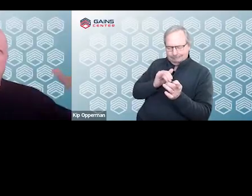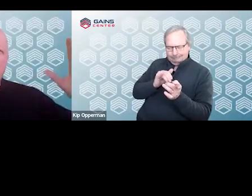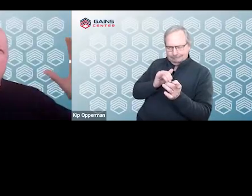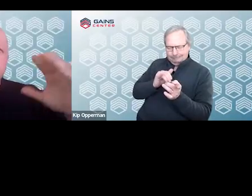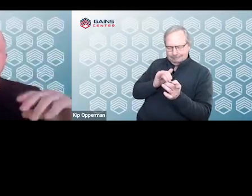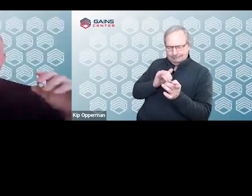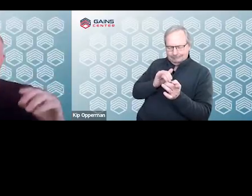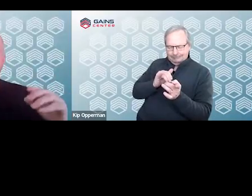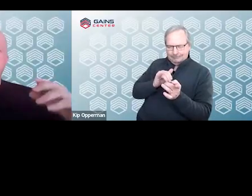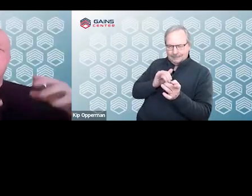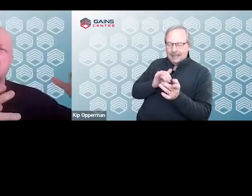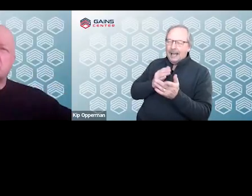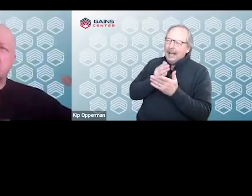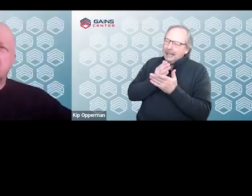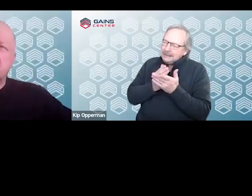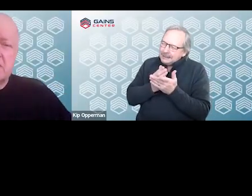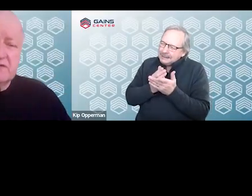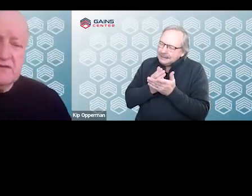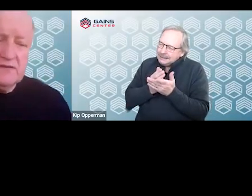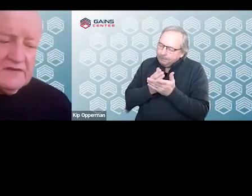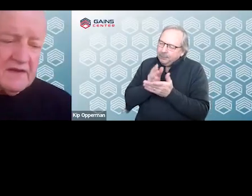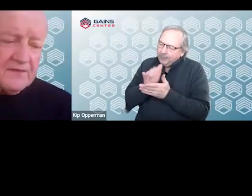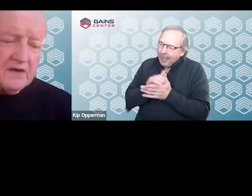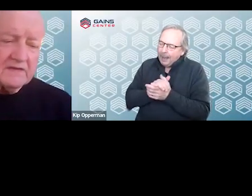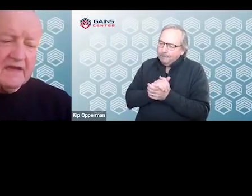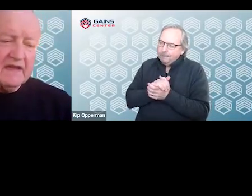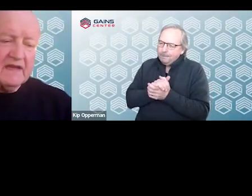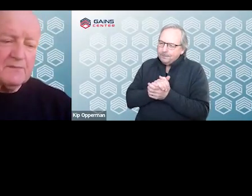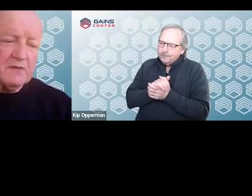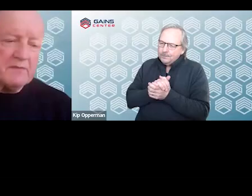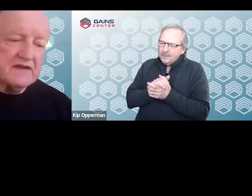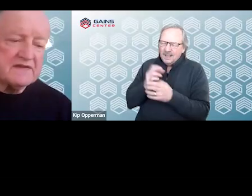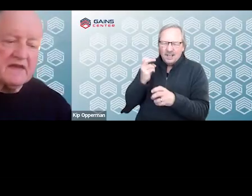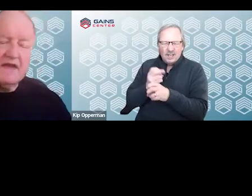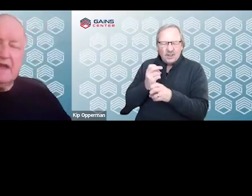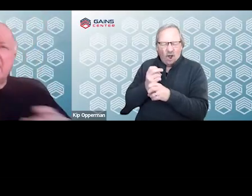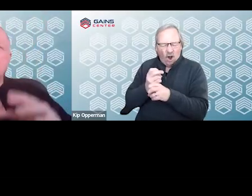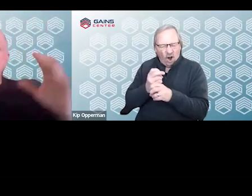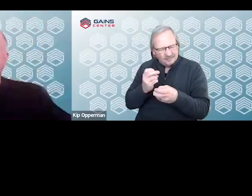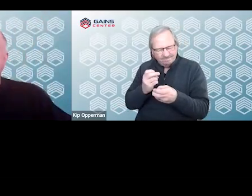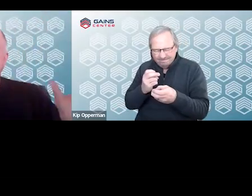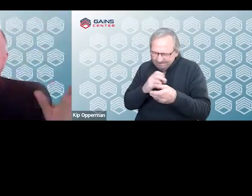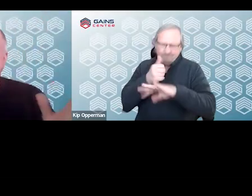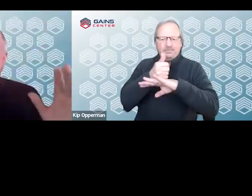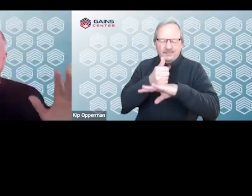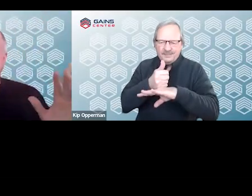And part of the difficulty in getting it implemented is that it's an odd technique.